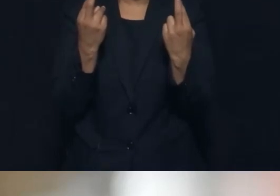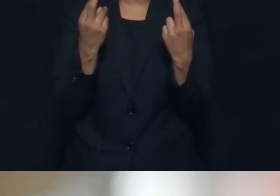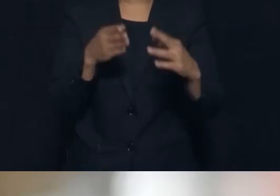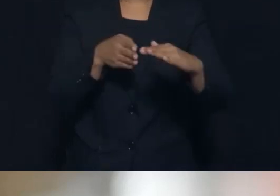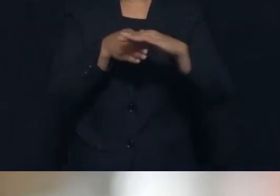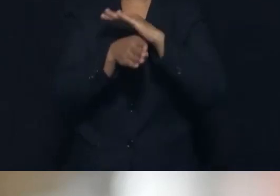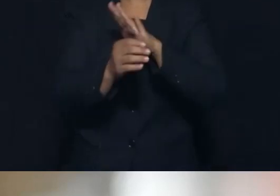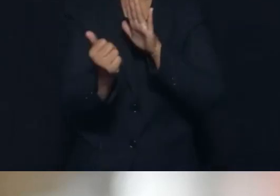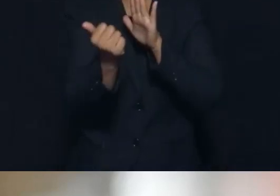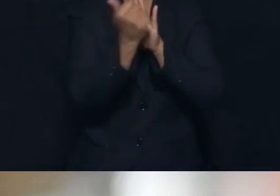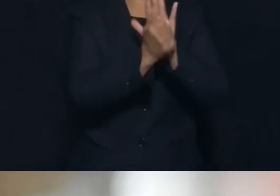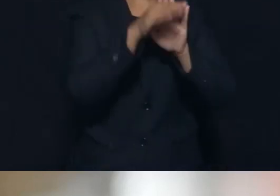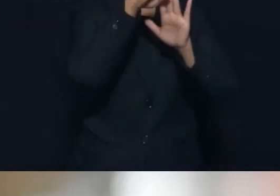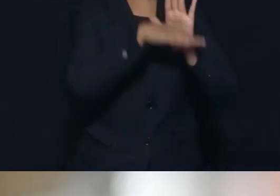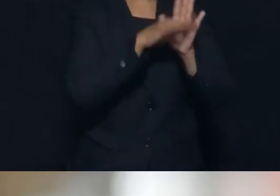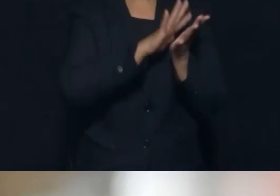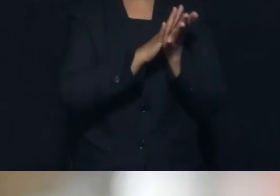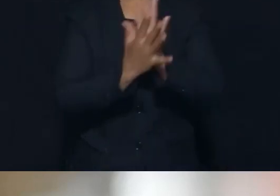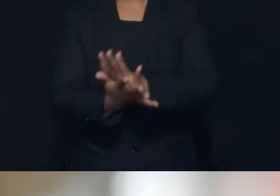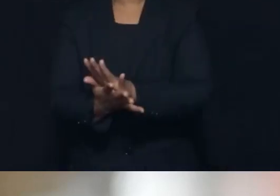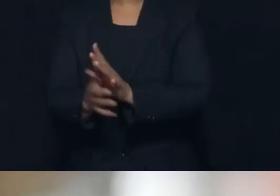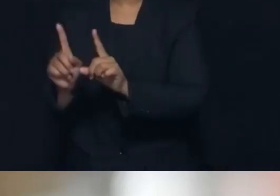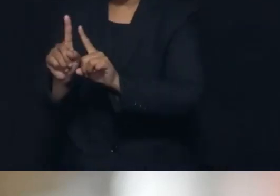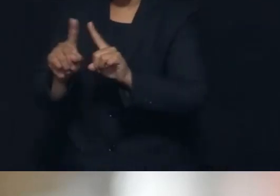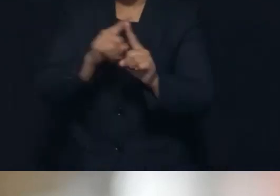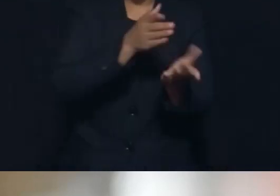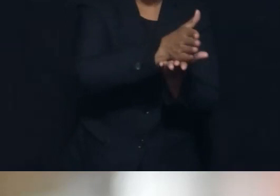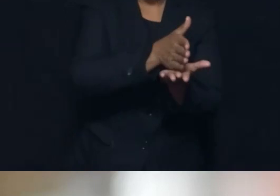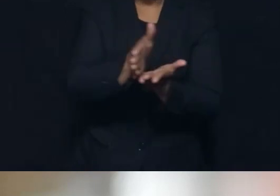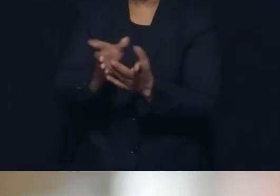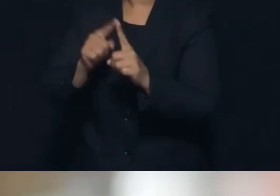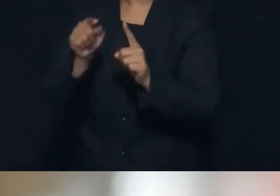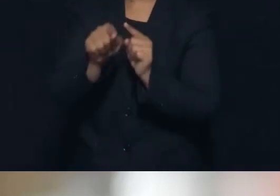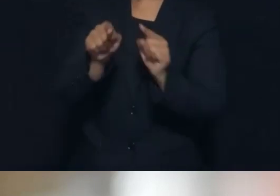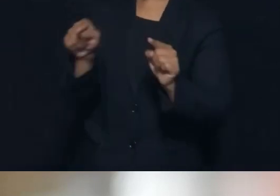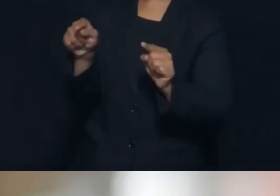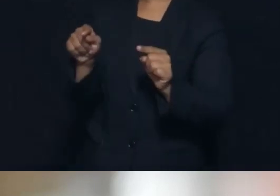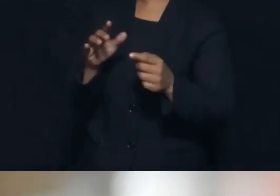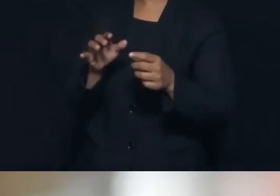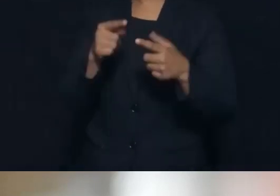We are working, it is the responsibility for our colleagues, working together with the 2 developed the practice.